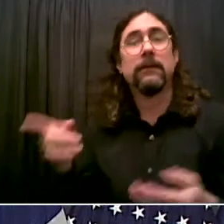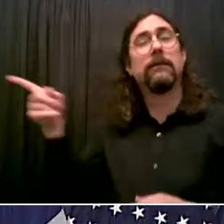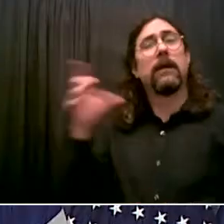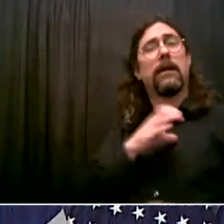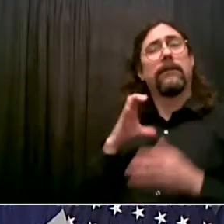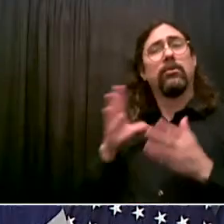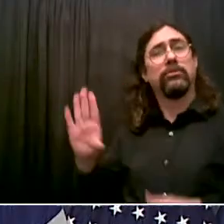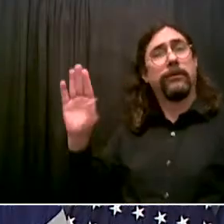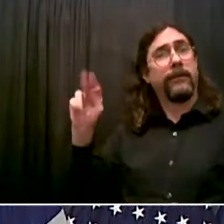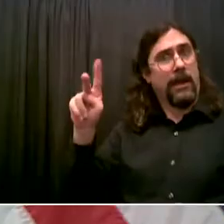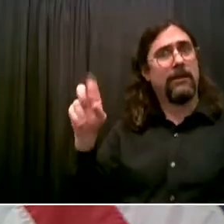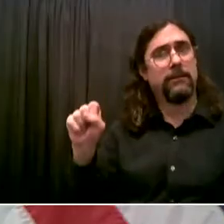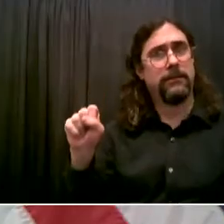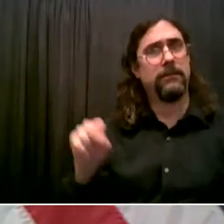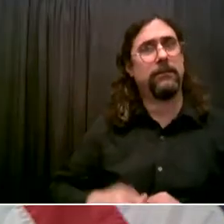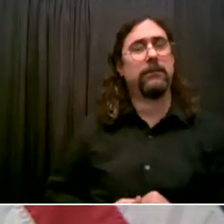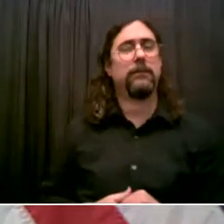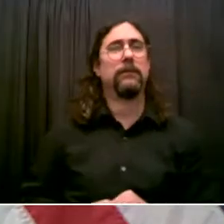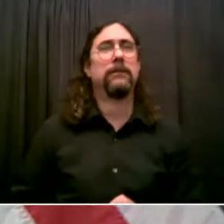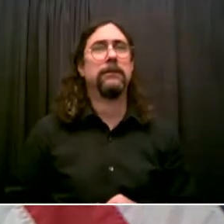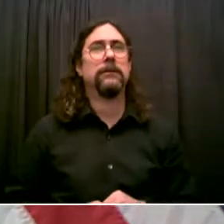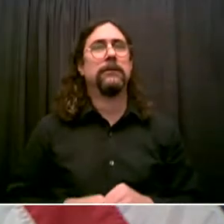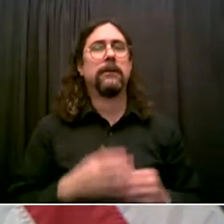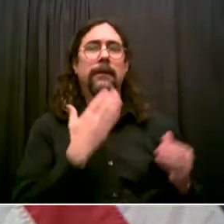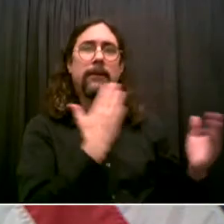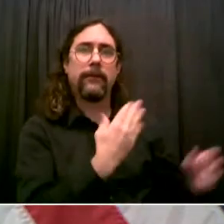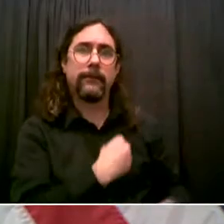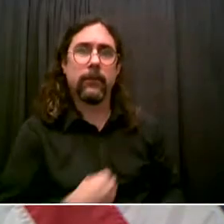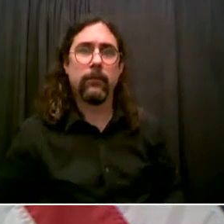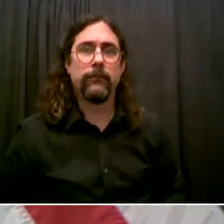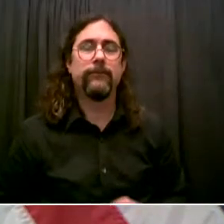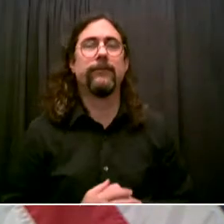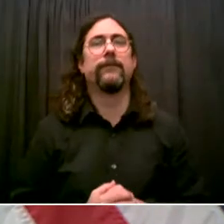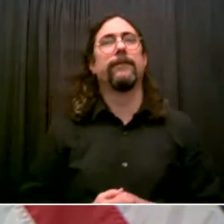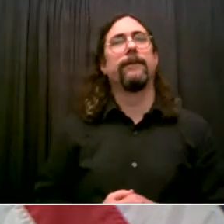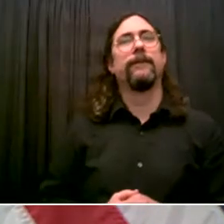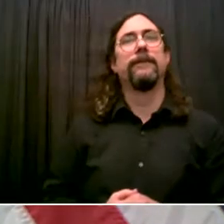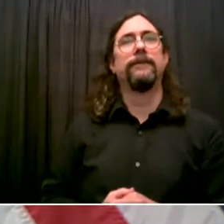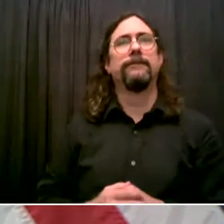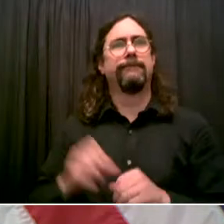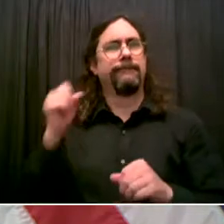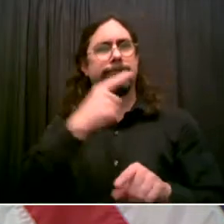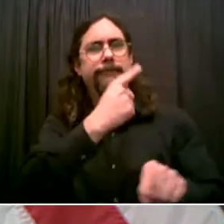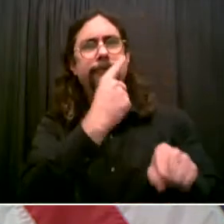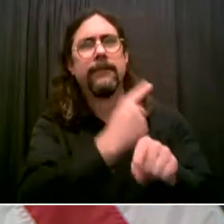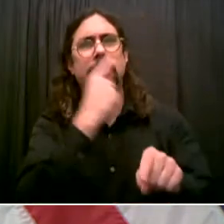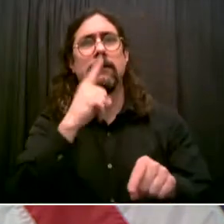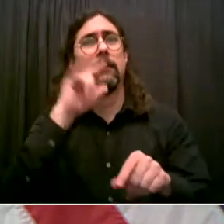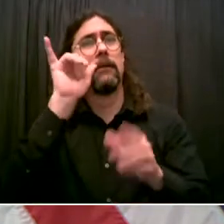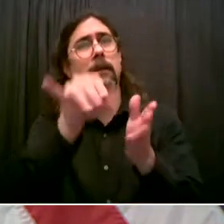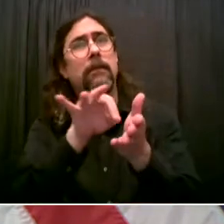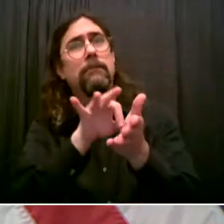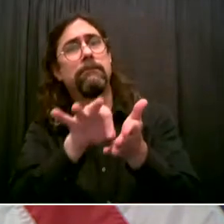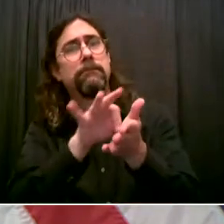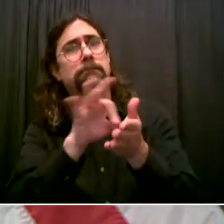HIS LIFE TO HELPING PEOPLE OUT OF HOMELESSNESS AND INTO A BETTER LIFE.